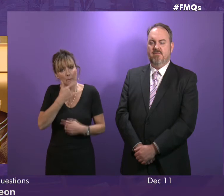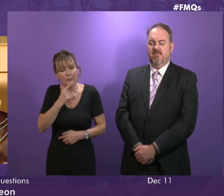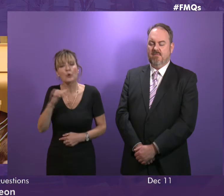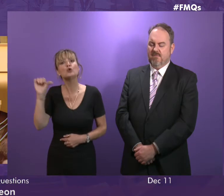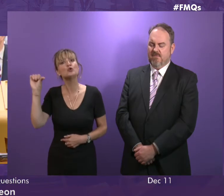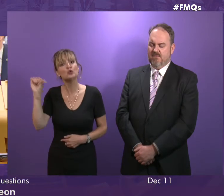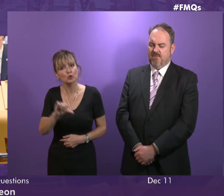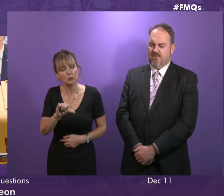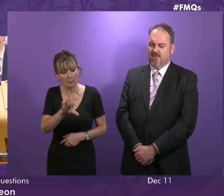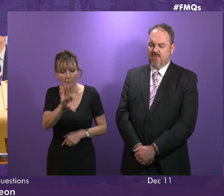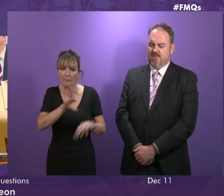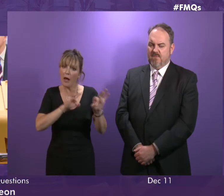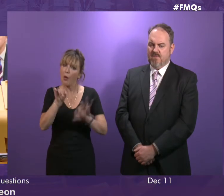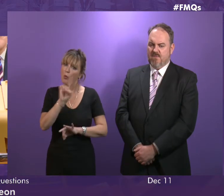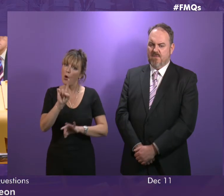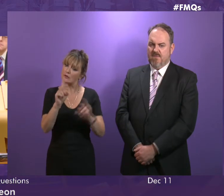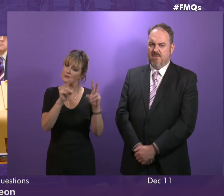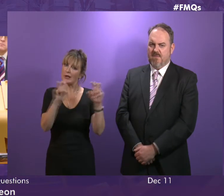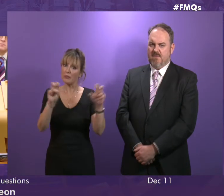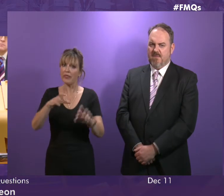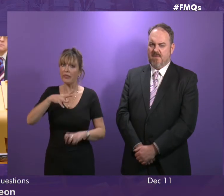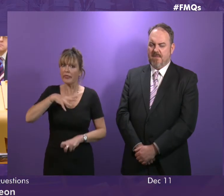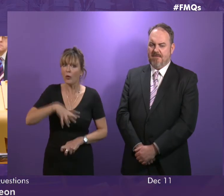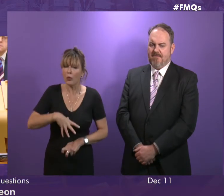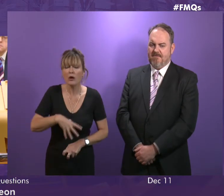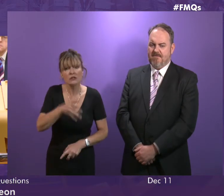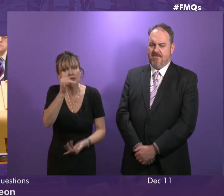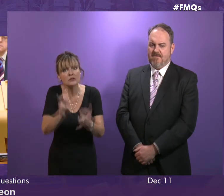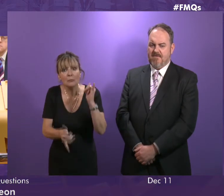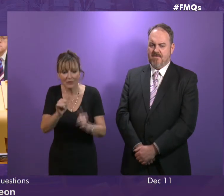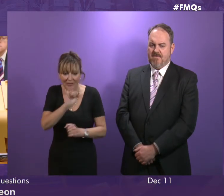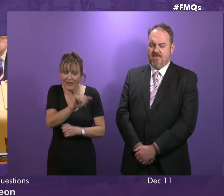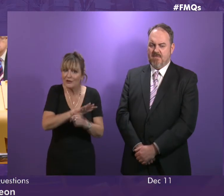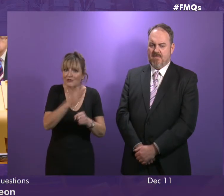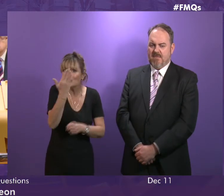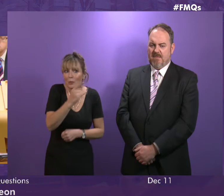There will be occasions when that cannot happen in their own school. That was the case when